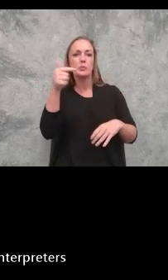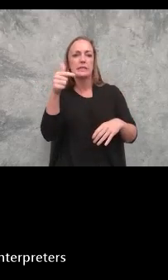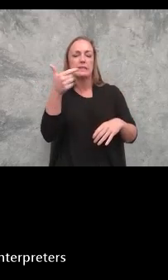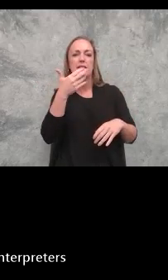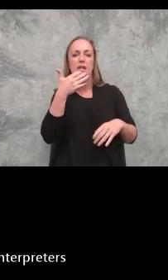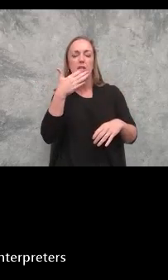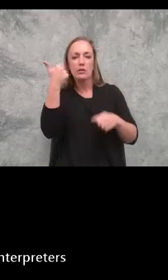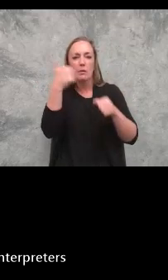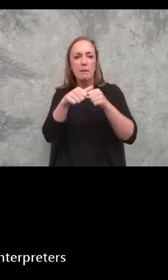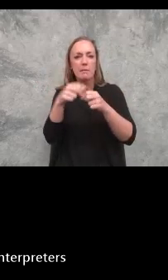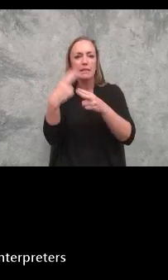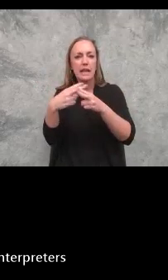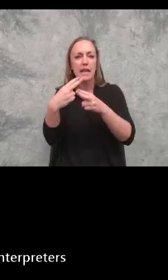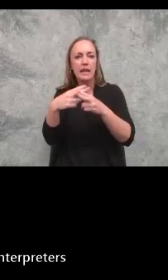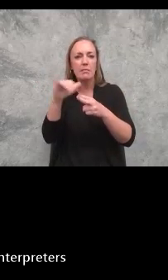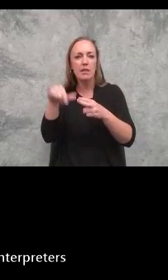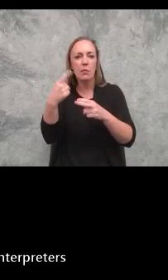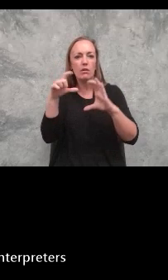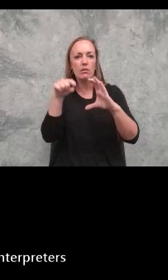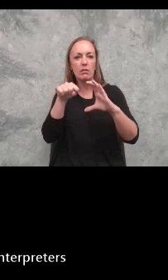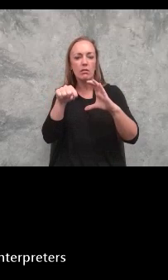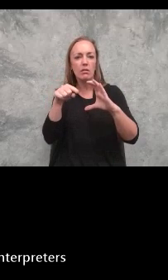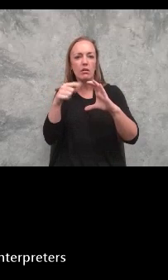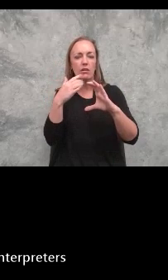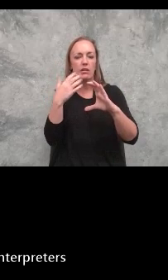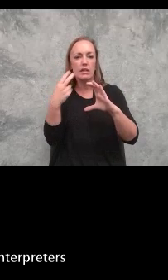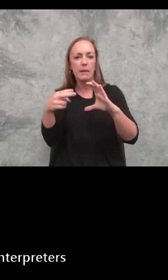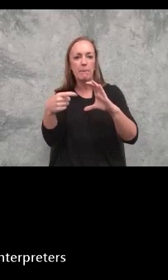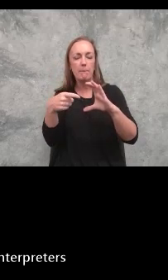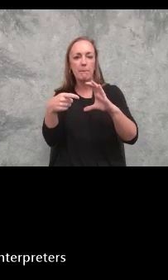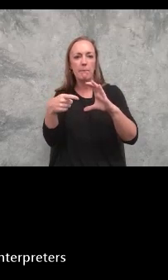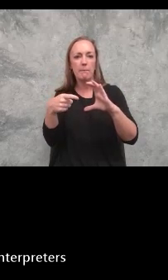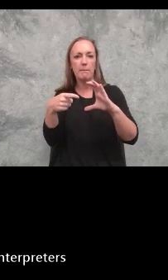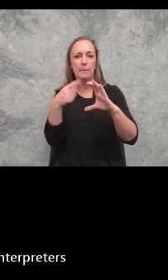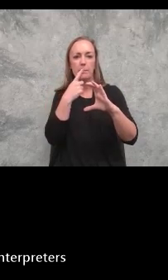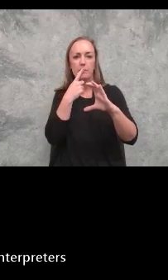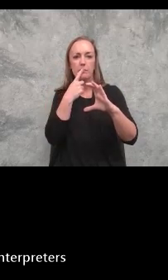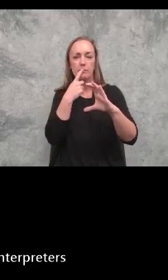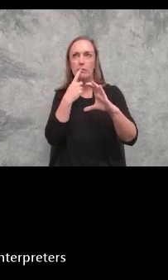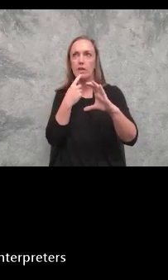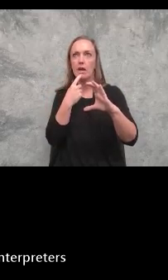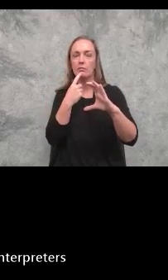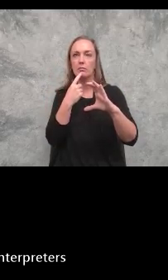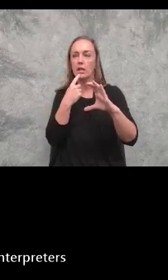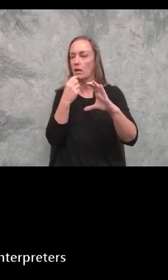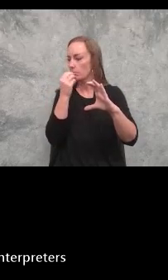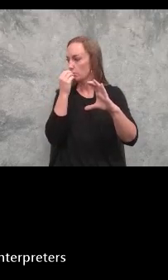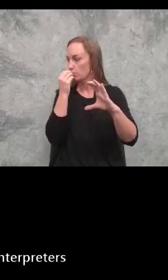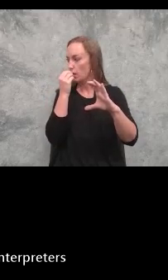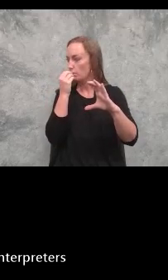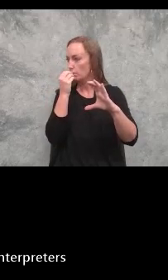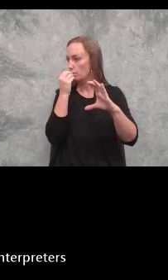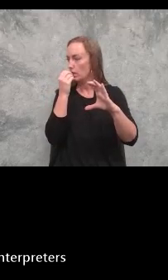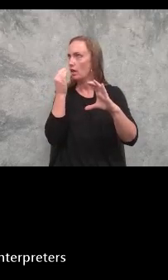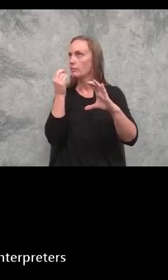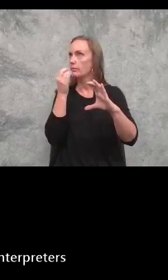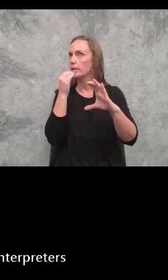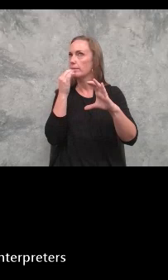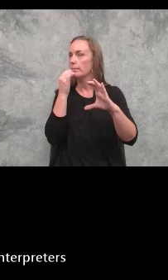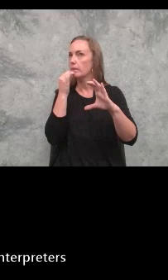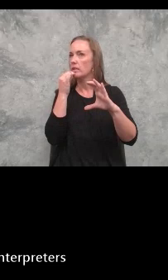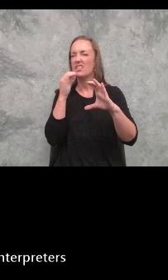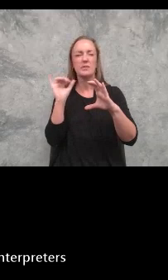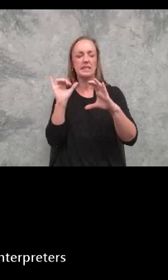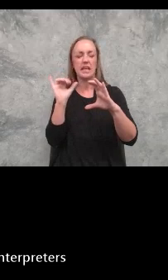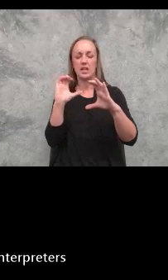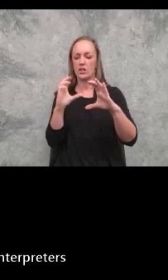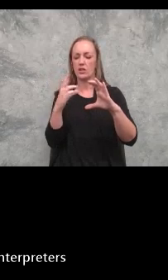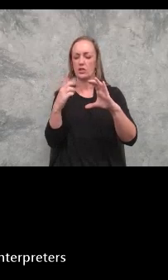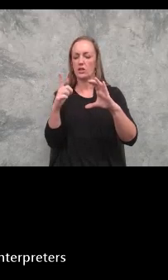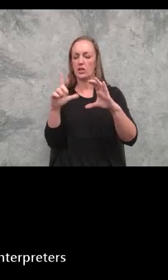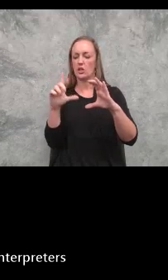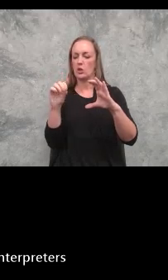remember what the name of that organelle was?” “Oh gosh it was like chlora or something.”